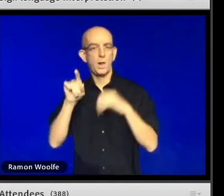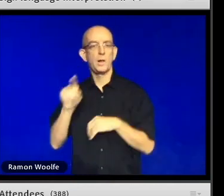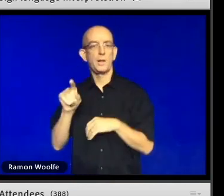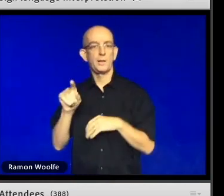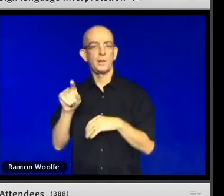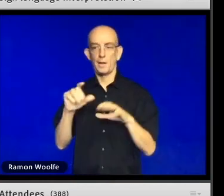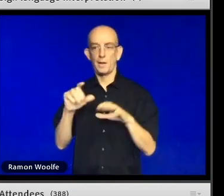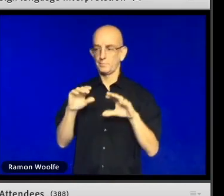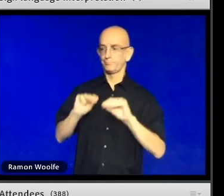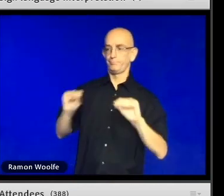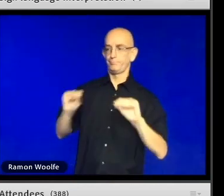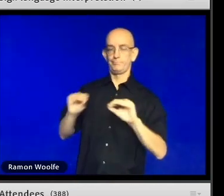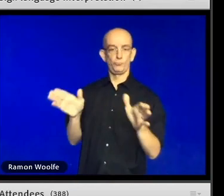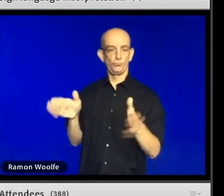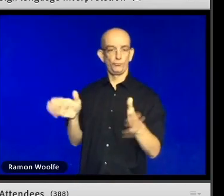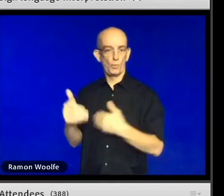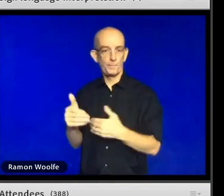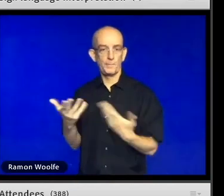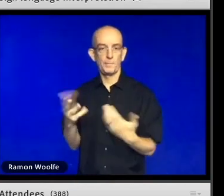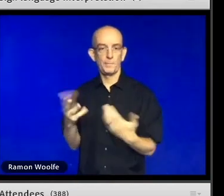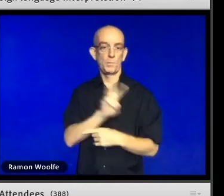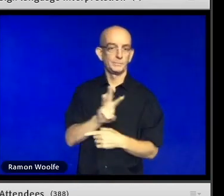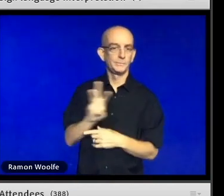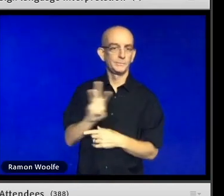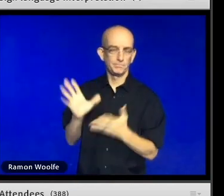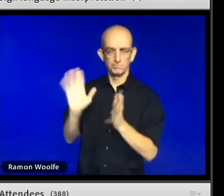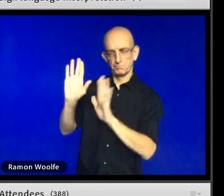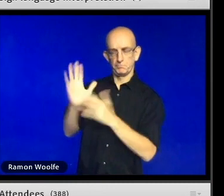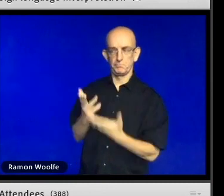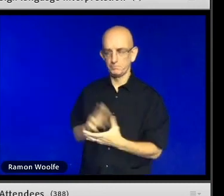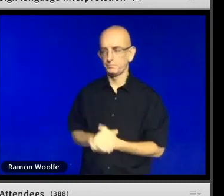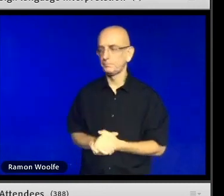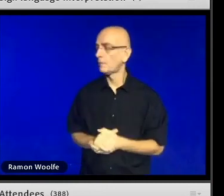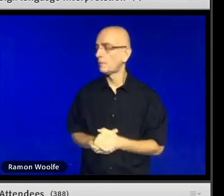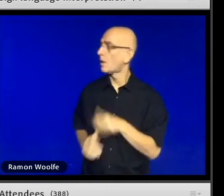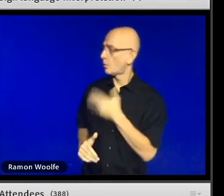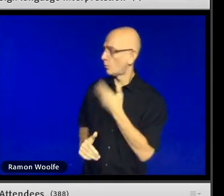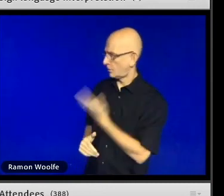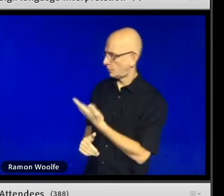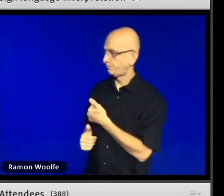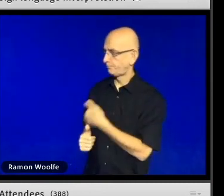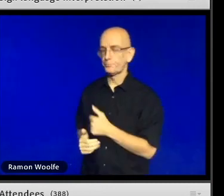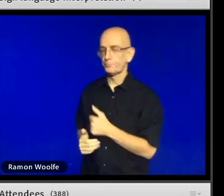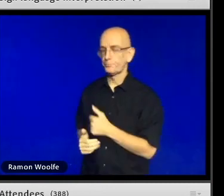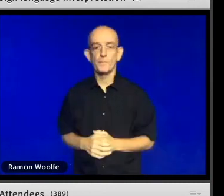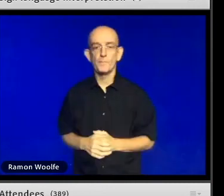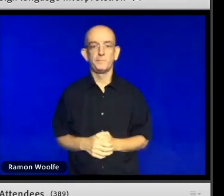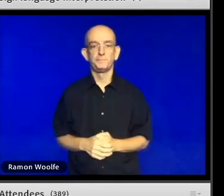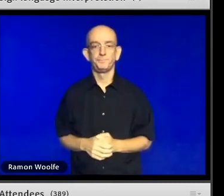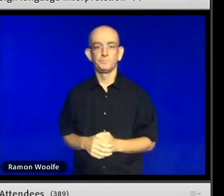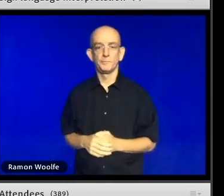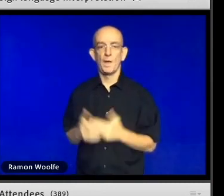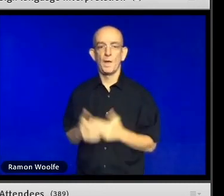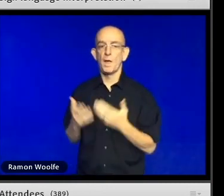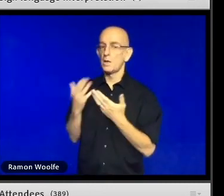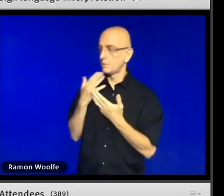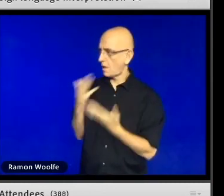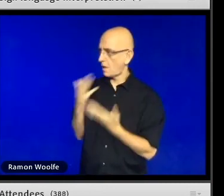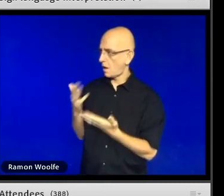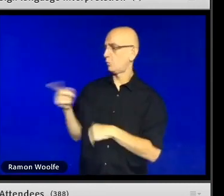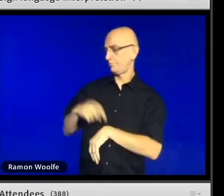was going and what it could do to prevent getting infected and all that. Any we put